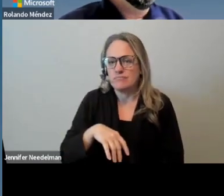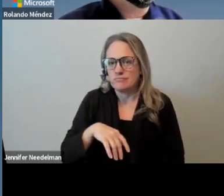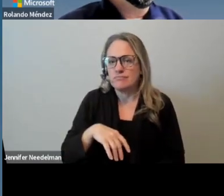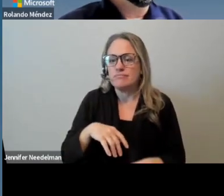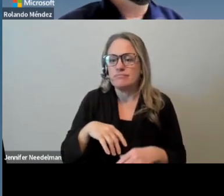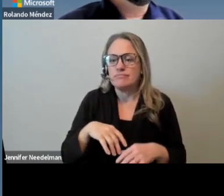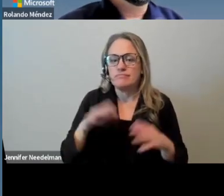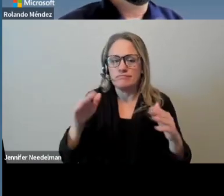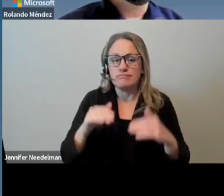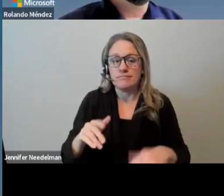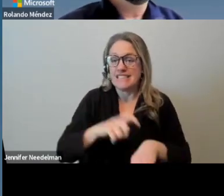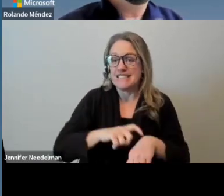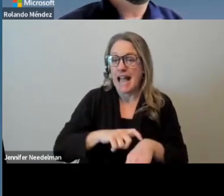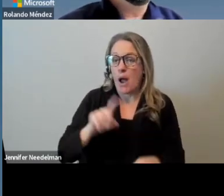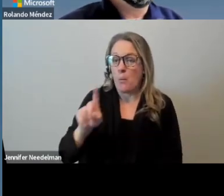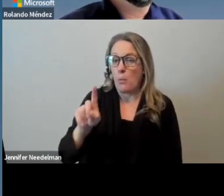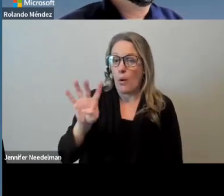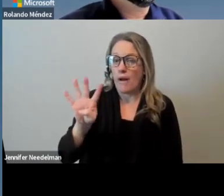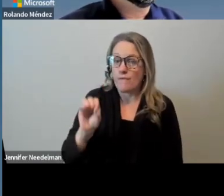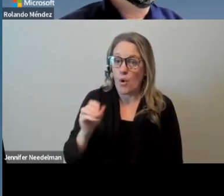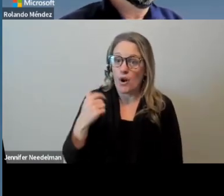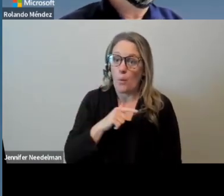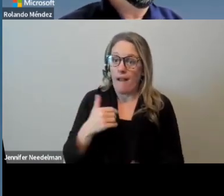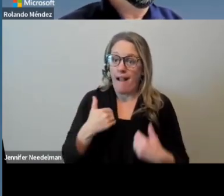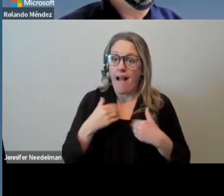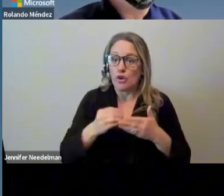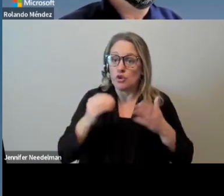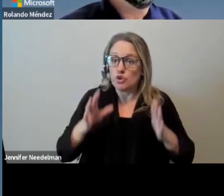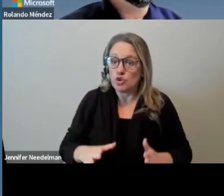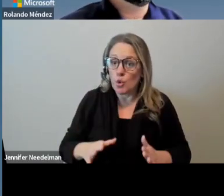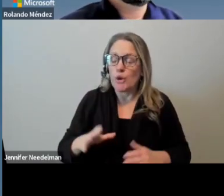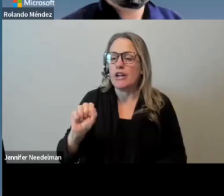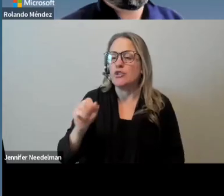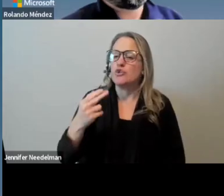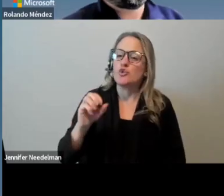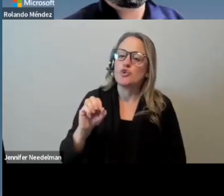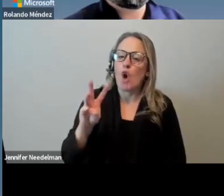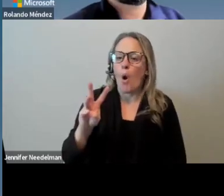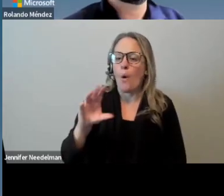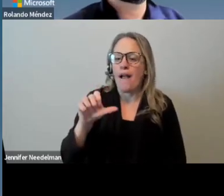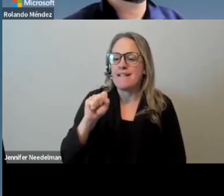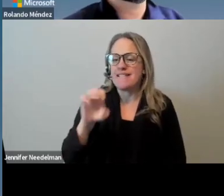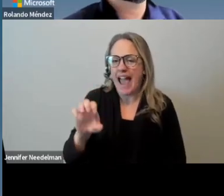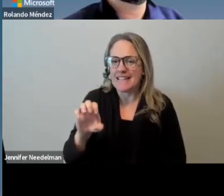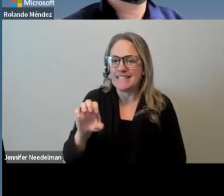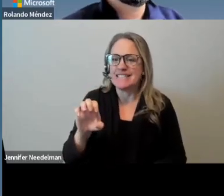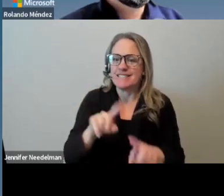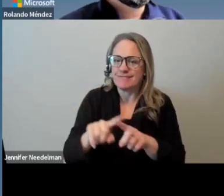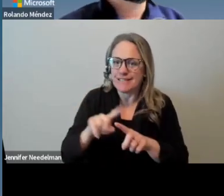At 1:40 PM Eastern, we have a student showcase, showcasing tactile coding blocks.